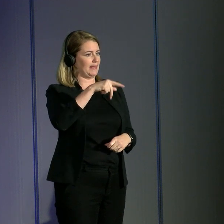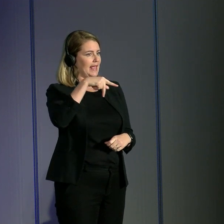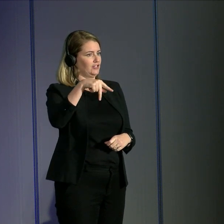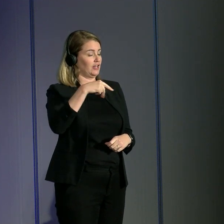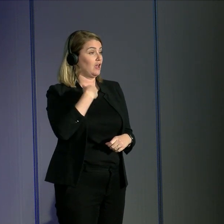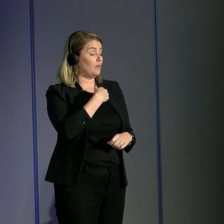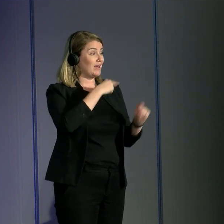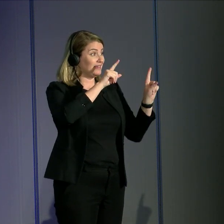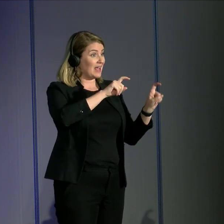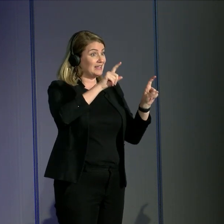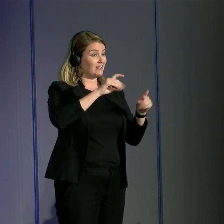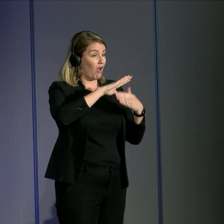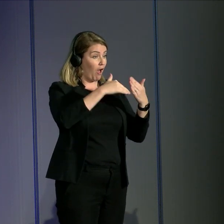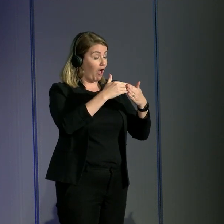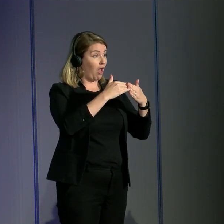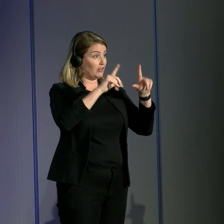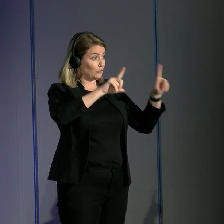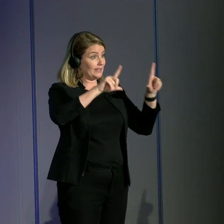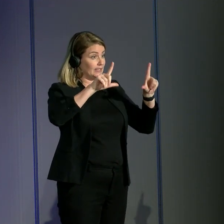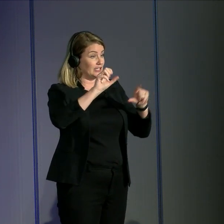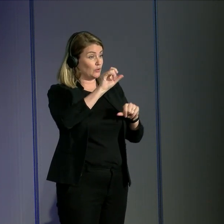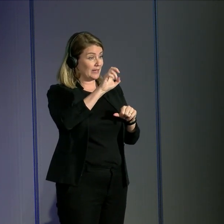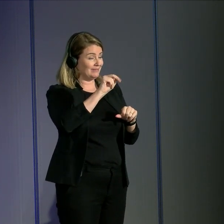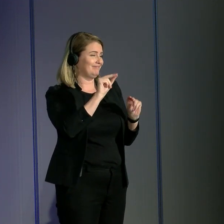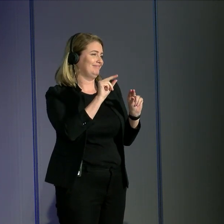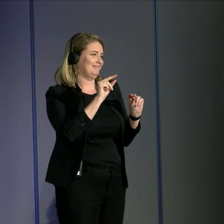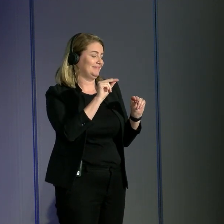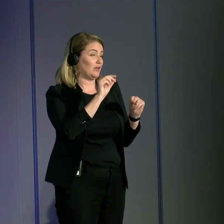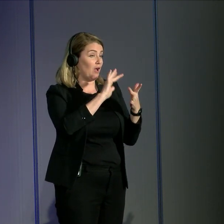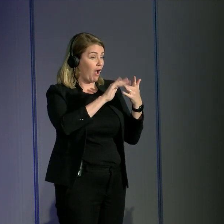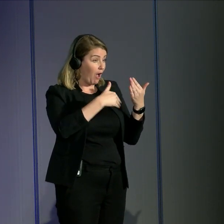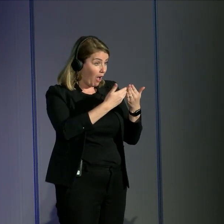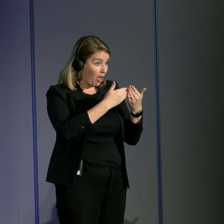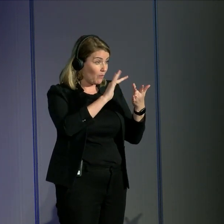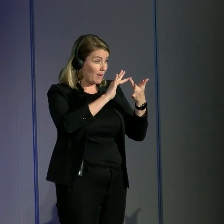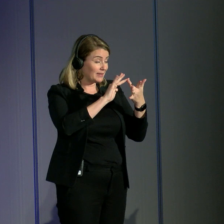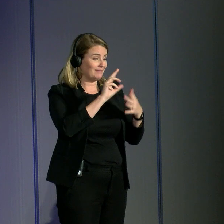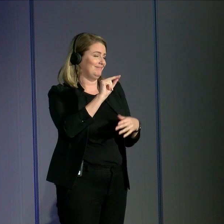all the screens unless it's very small on our website.